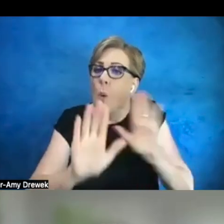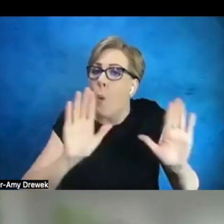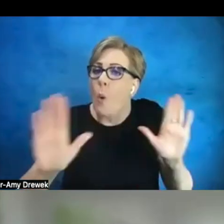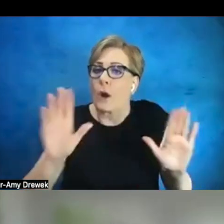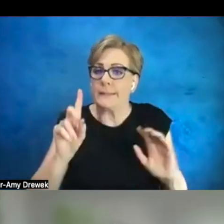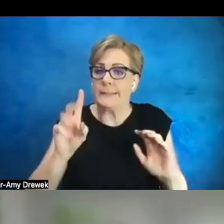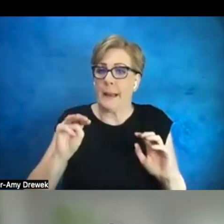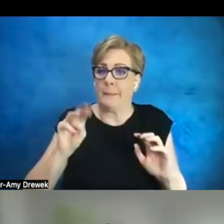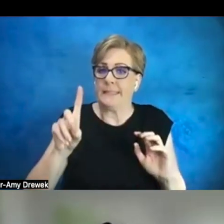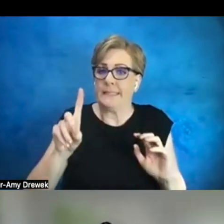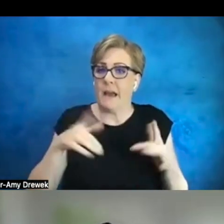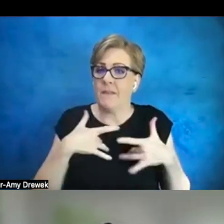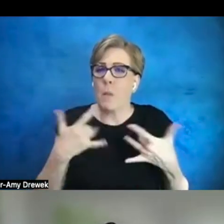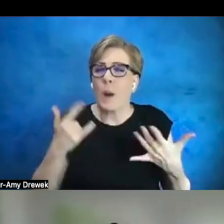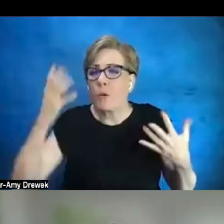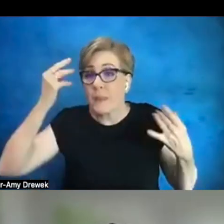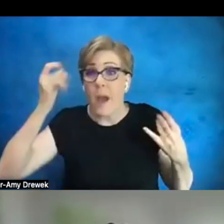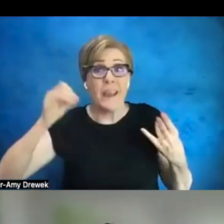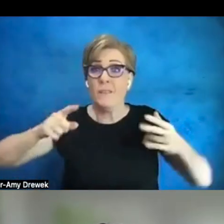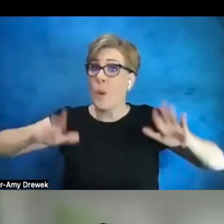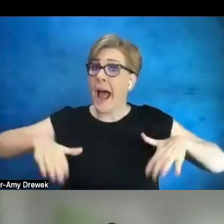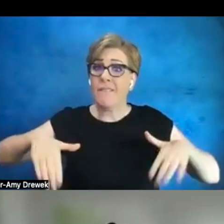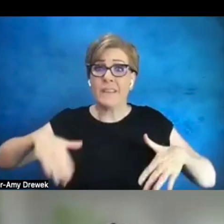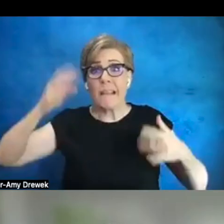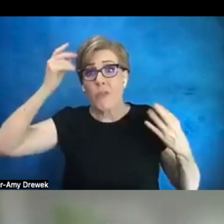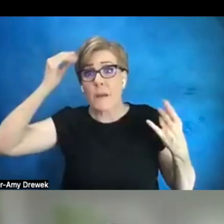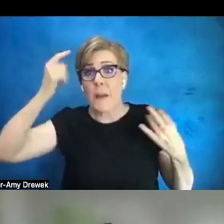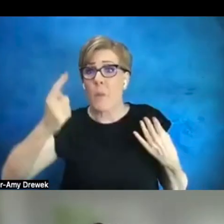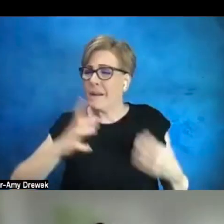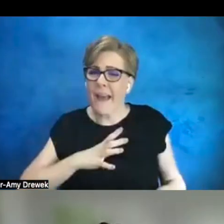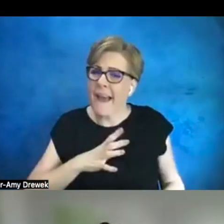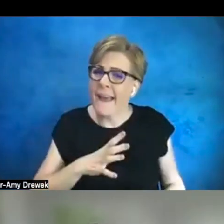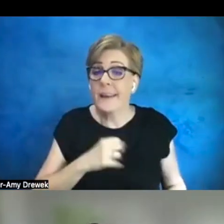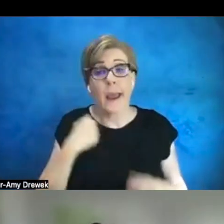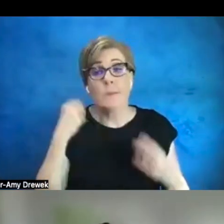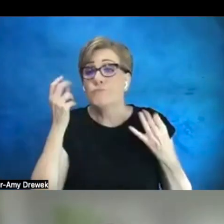not have one designed yet, that's totally okay! You can start that brainstorming process now.